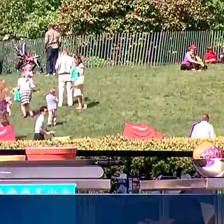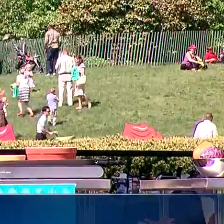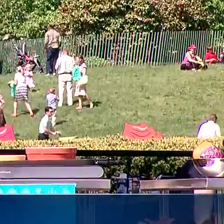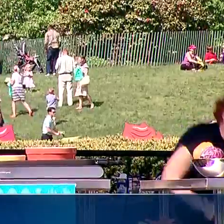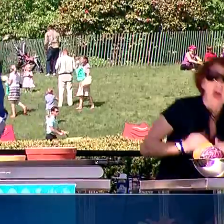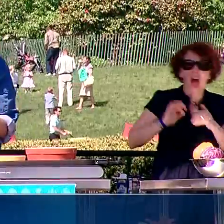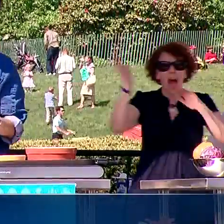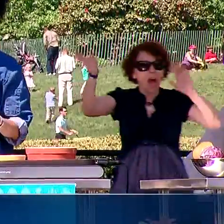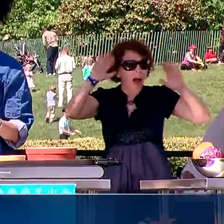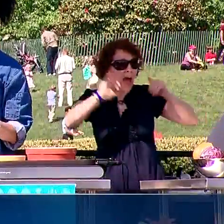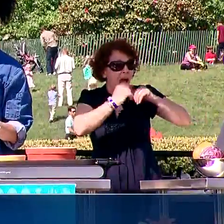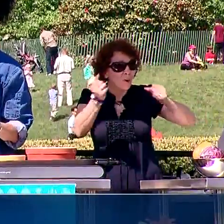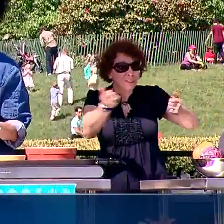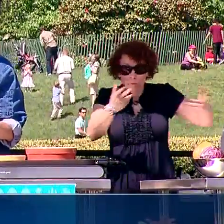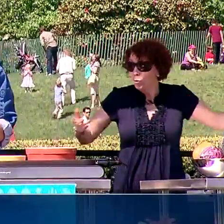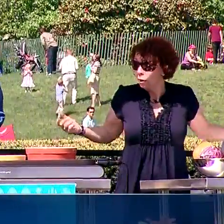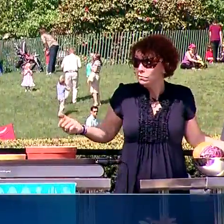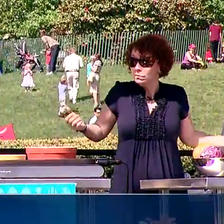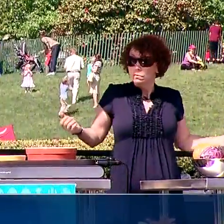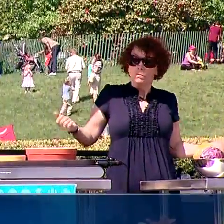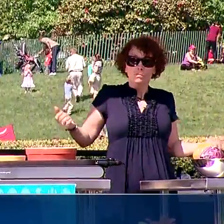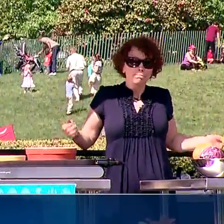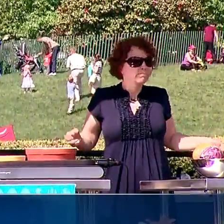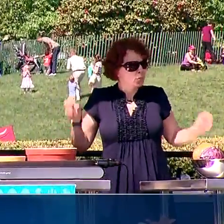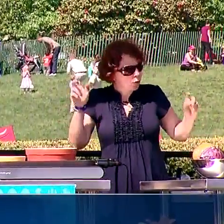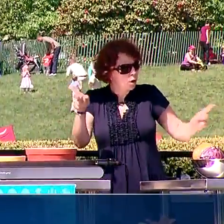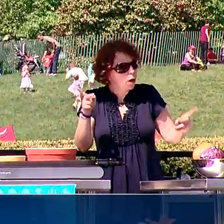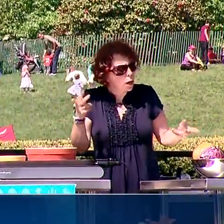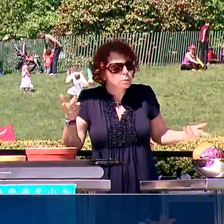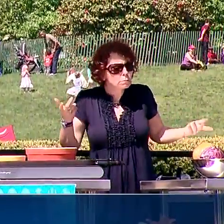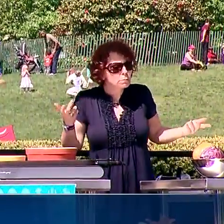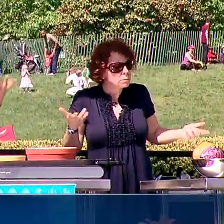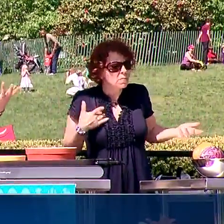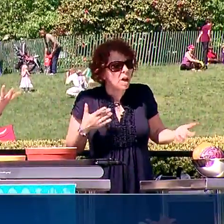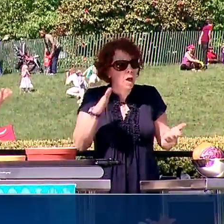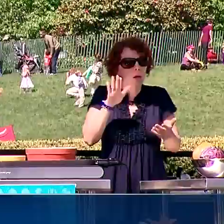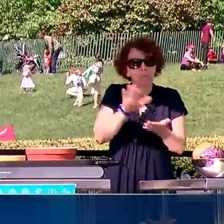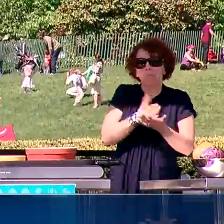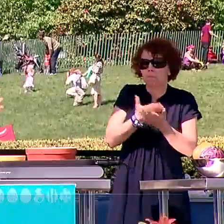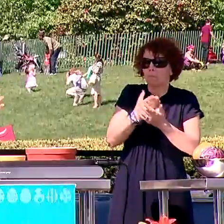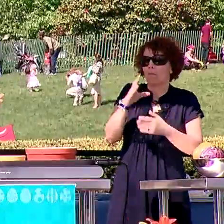All right, so I'm going to make quesadillas,